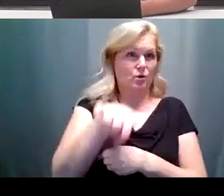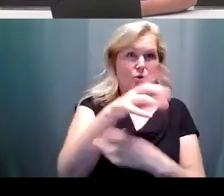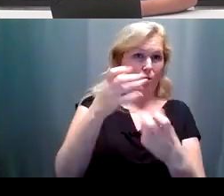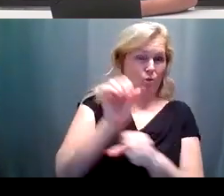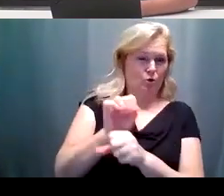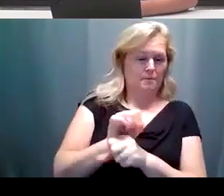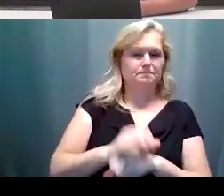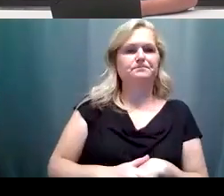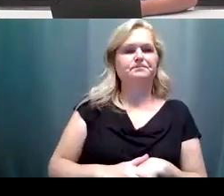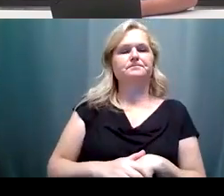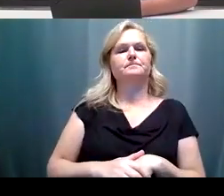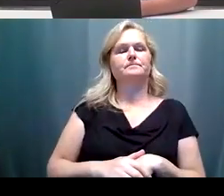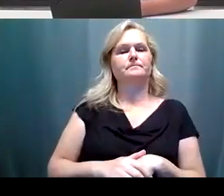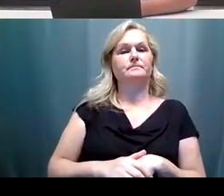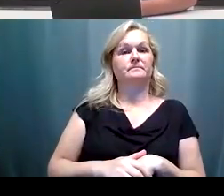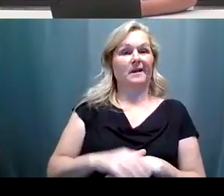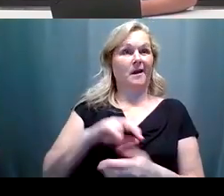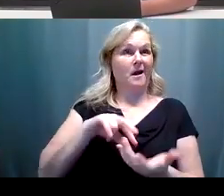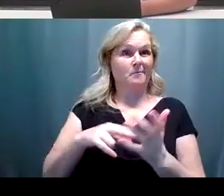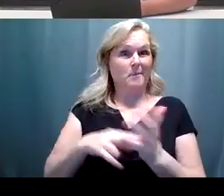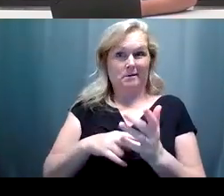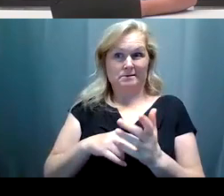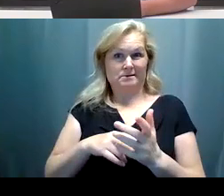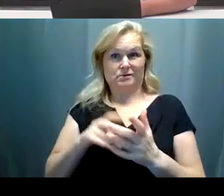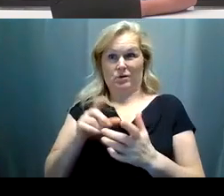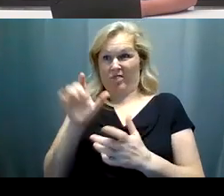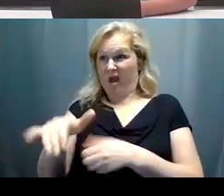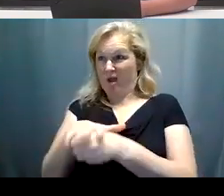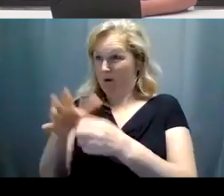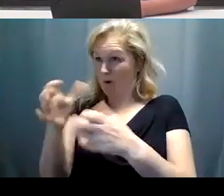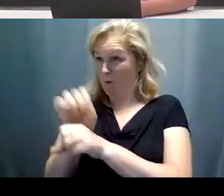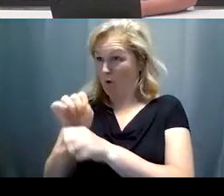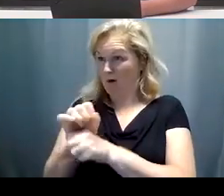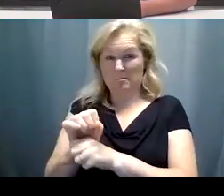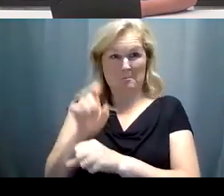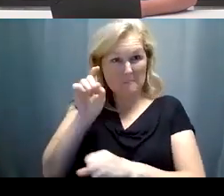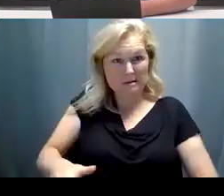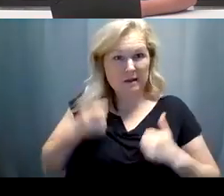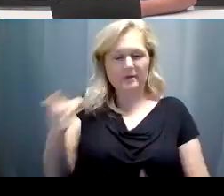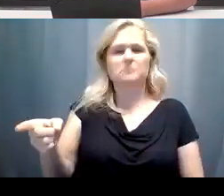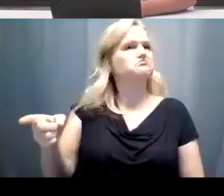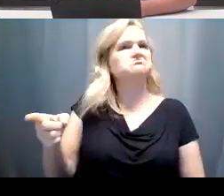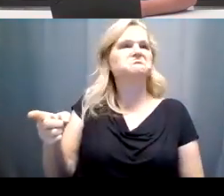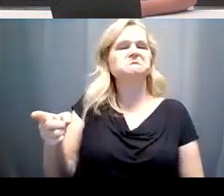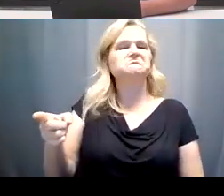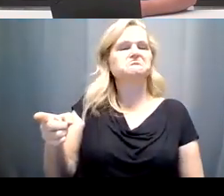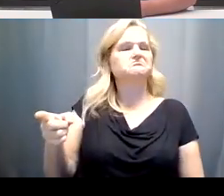The applicant does not have to reside inside the electoral district where they work They can choose at the time of the application